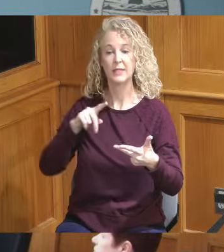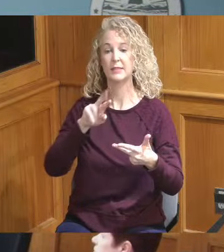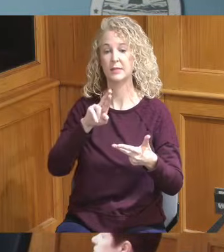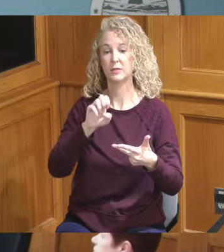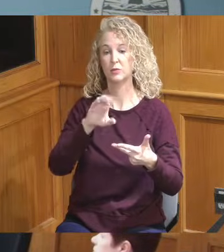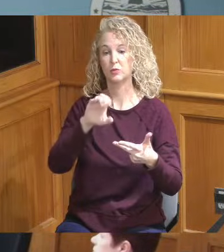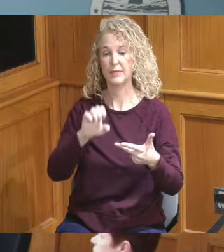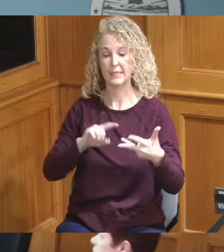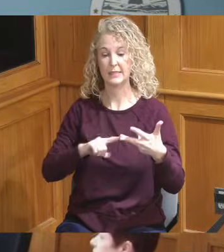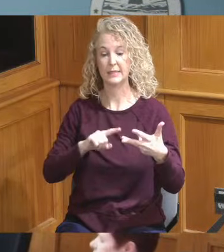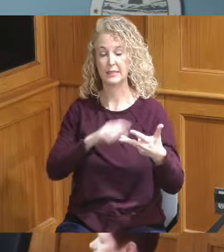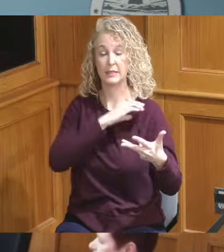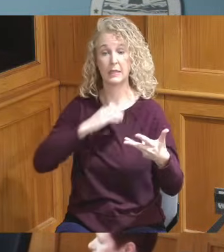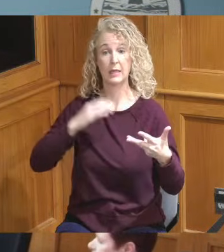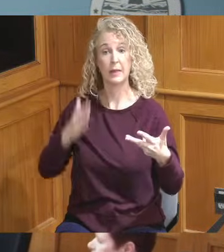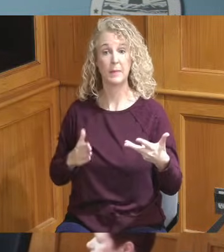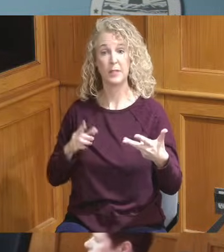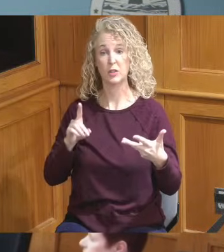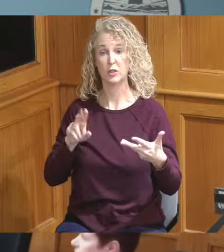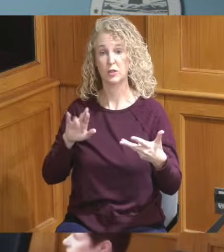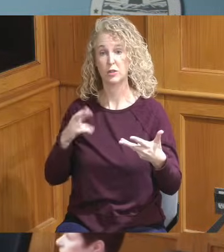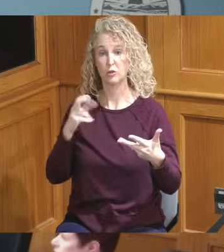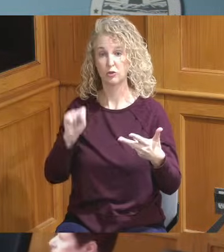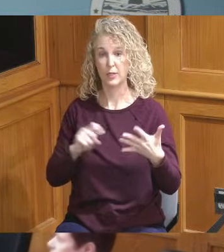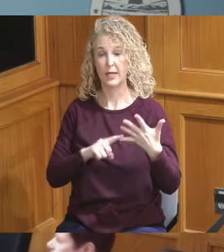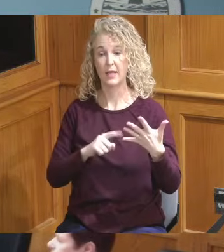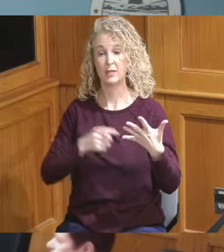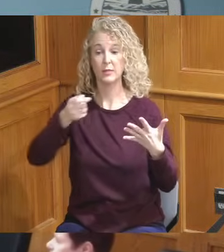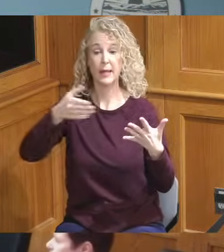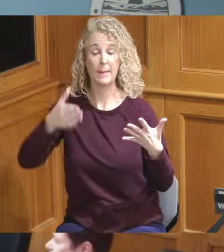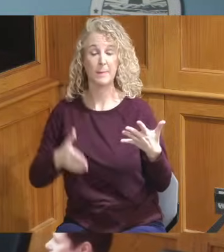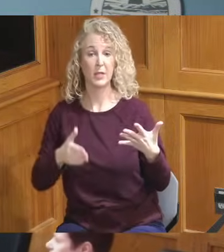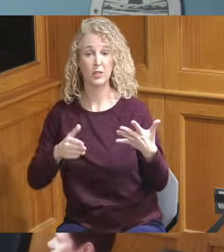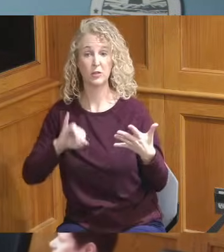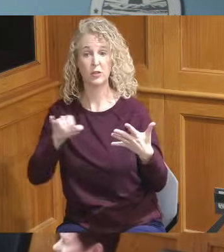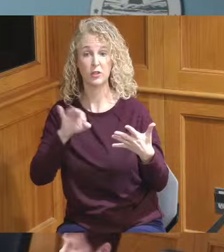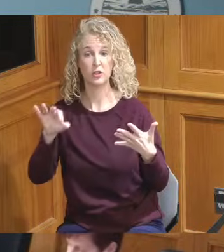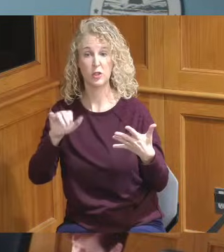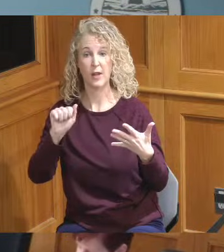Driehaus. Jeff Aluotto, County Administrator, Ann Schooley, Assistant Prosecuting Attorney.